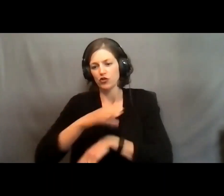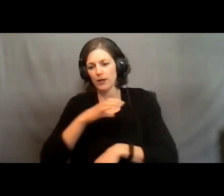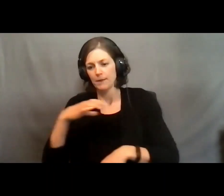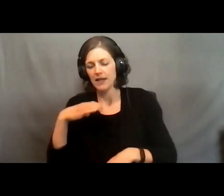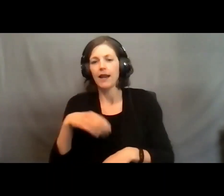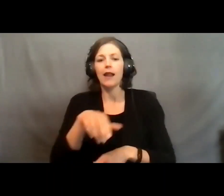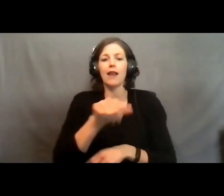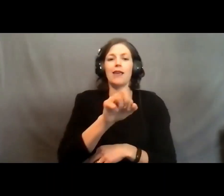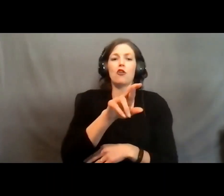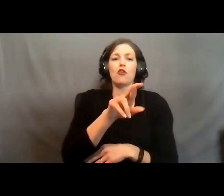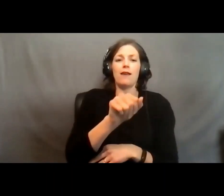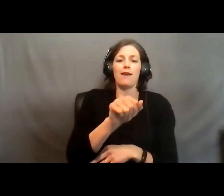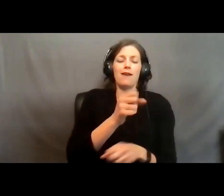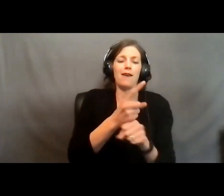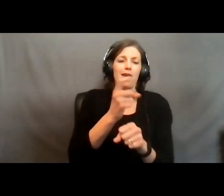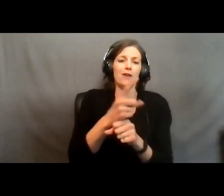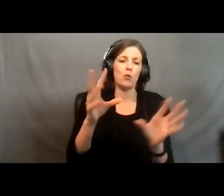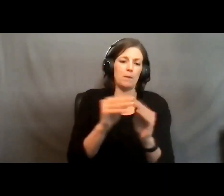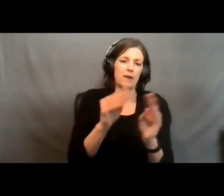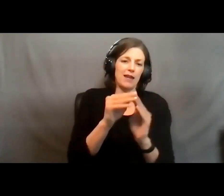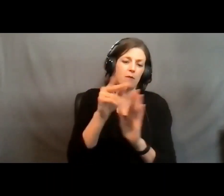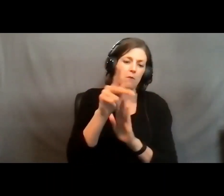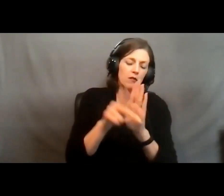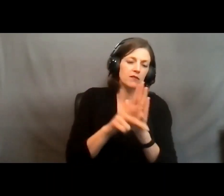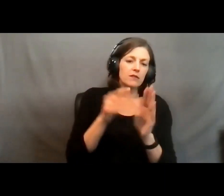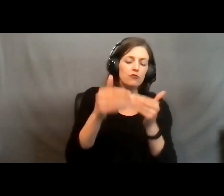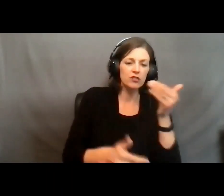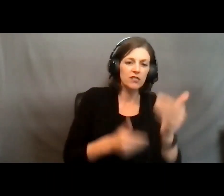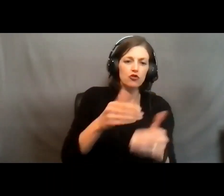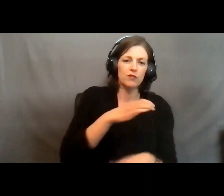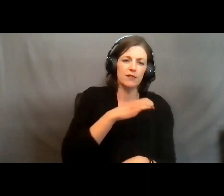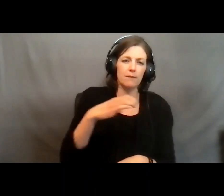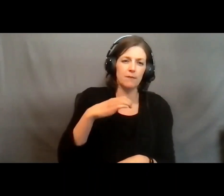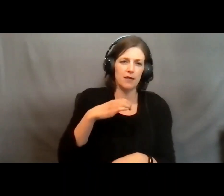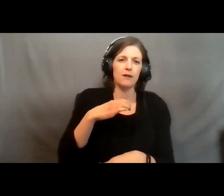13:38:35 meeting committee 13:38:41 were charged